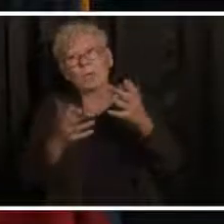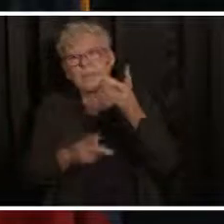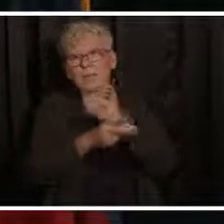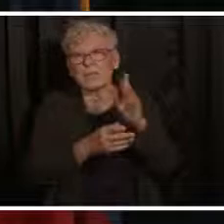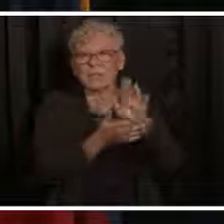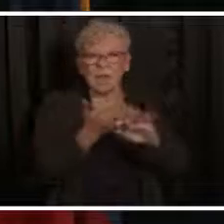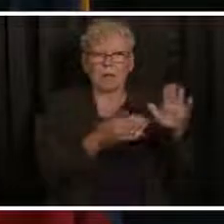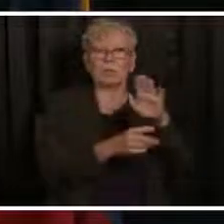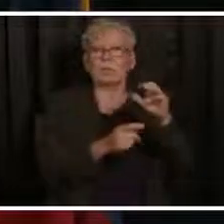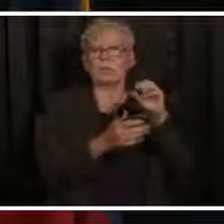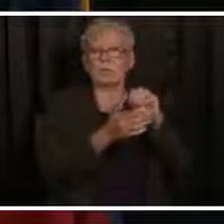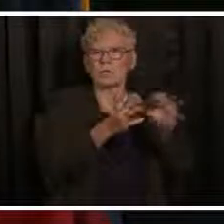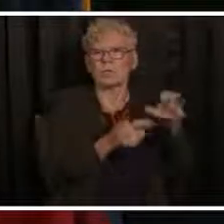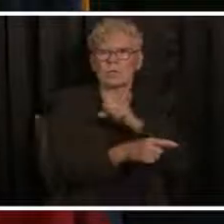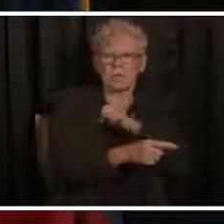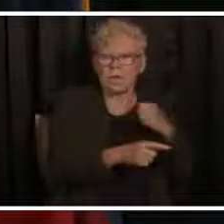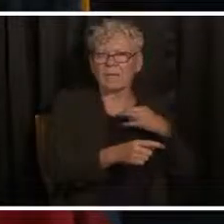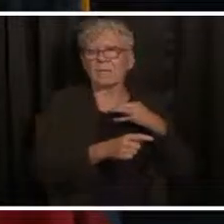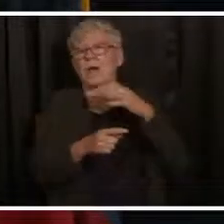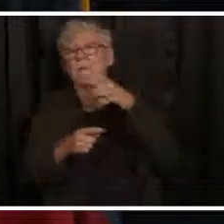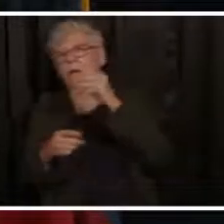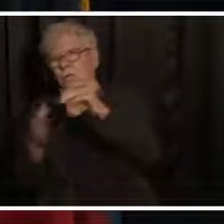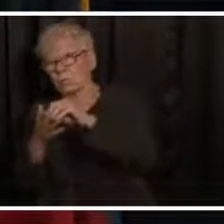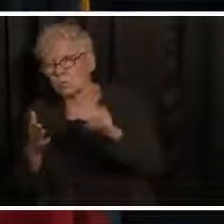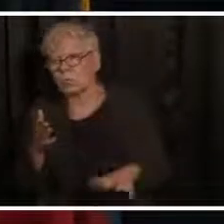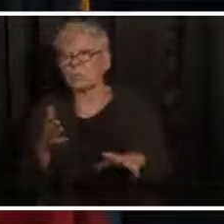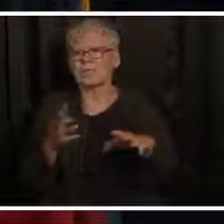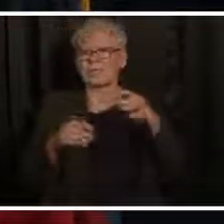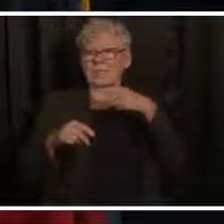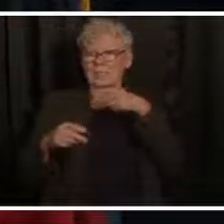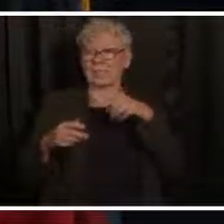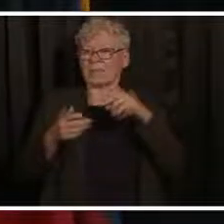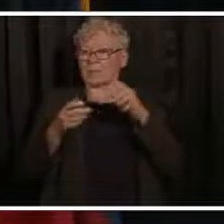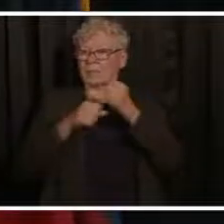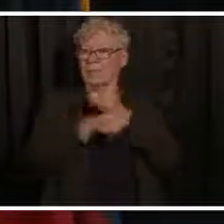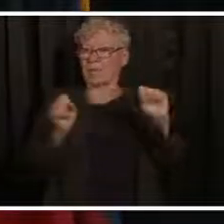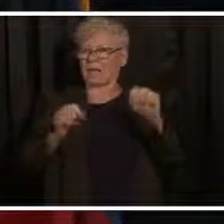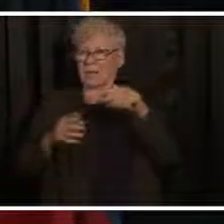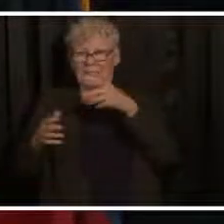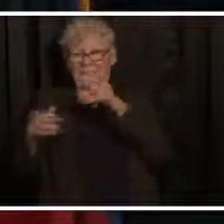communities safe. The science is clear, COVID is a danger